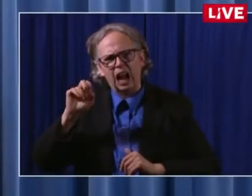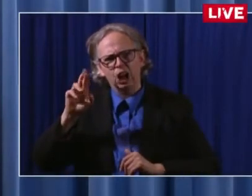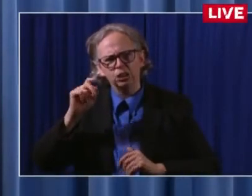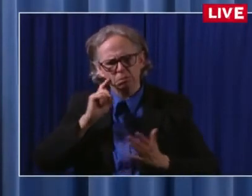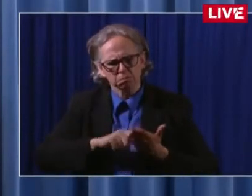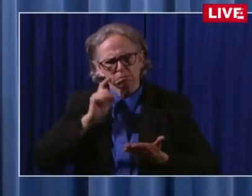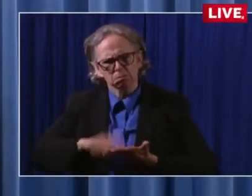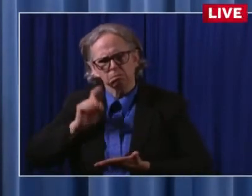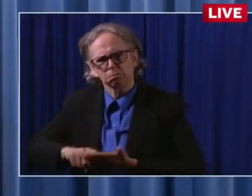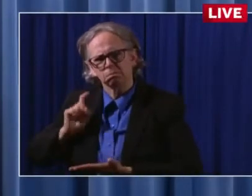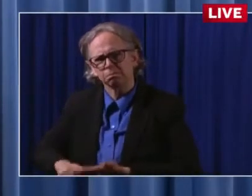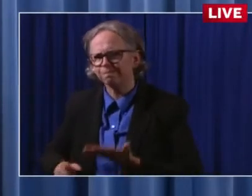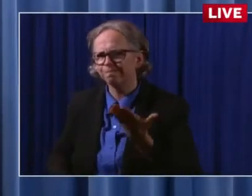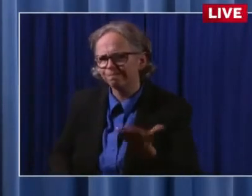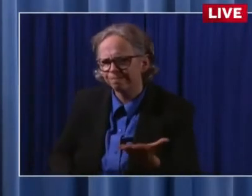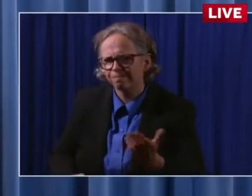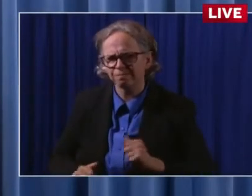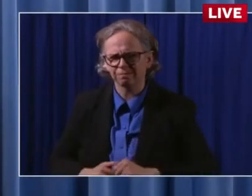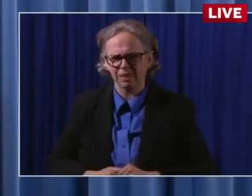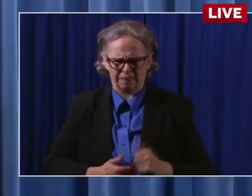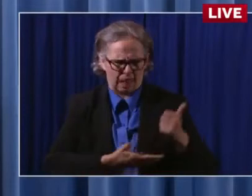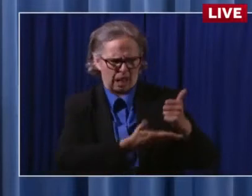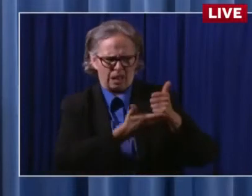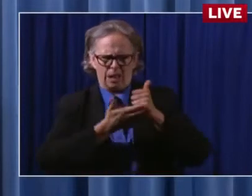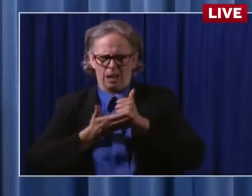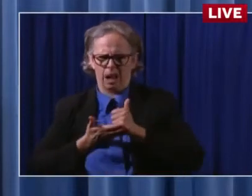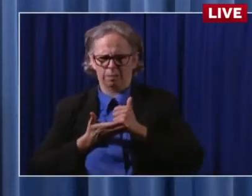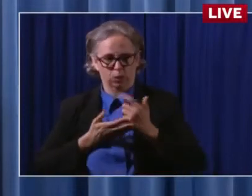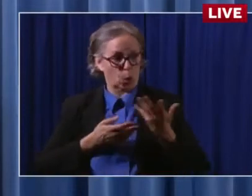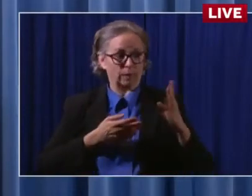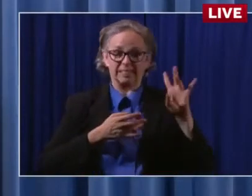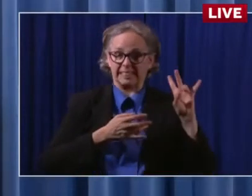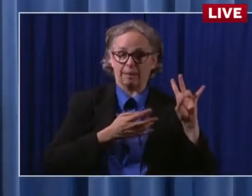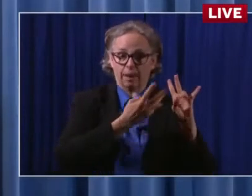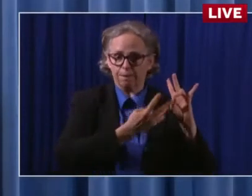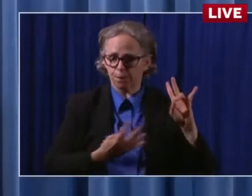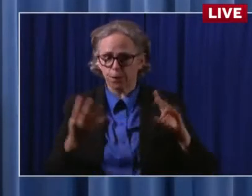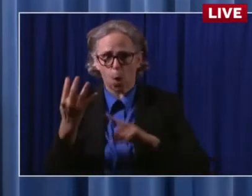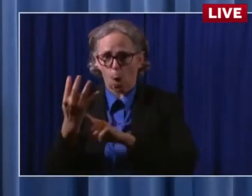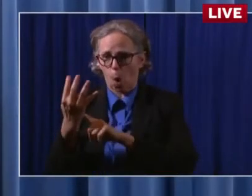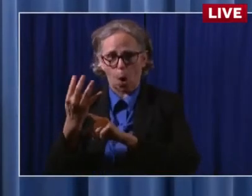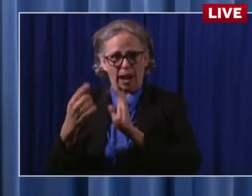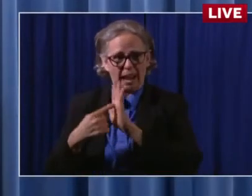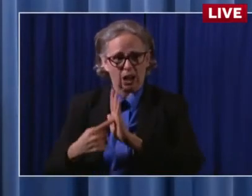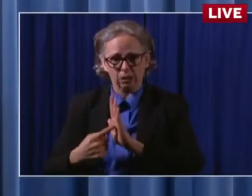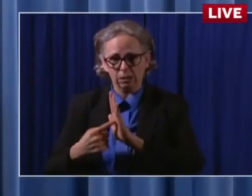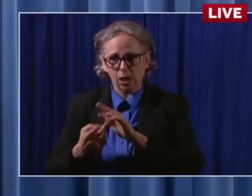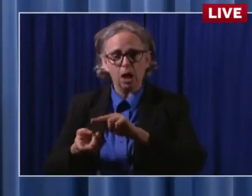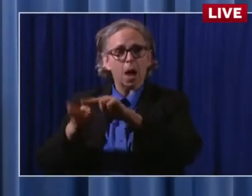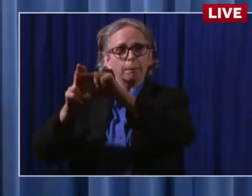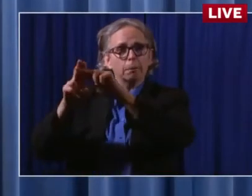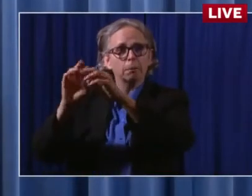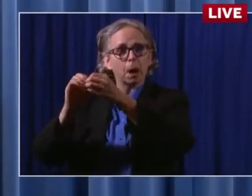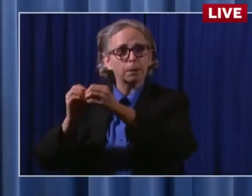IT IS SEVEN SEPARATE INDICATORS THAT INDICATE -- FOUR OF THE SEVEN ARE DIRECTIONAL.